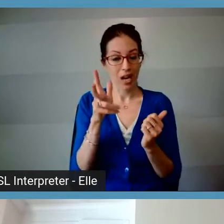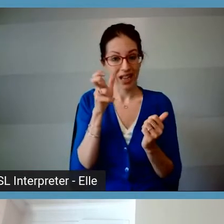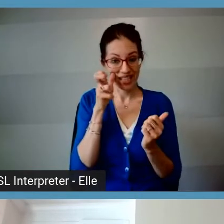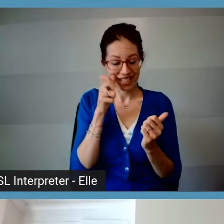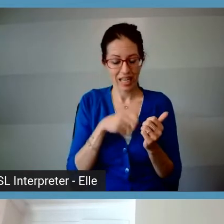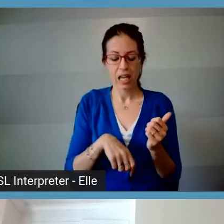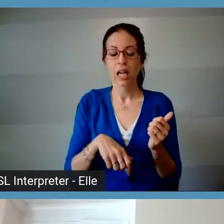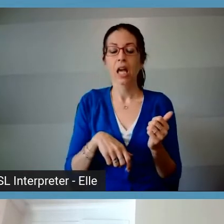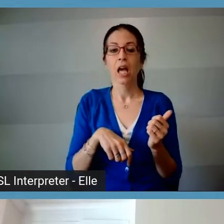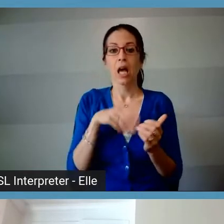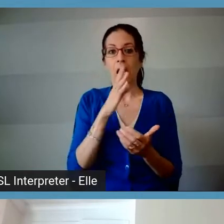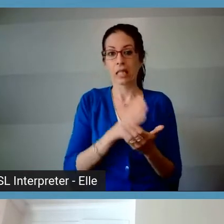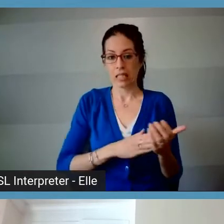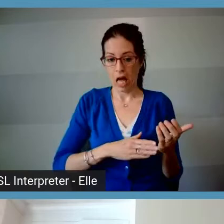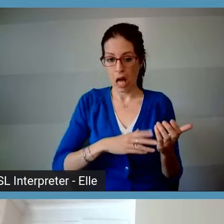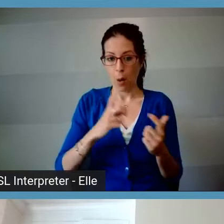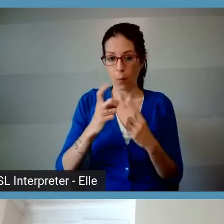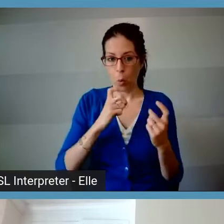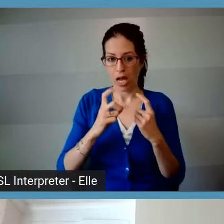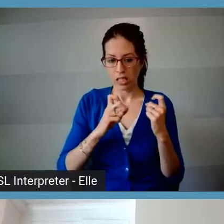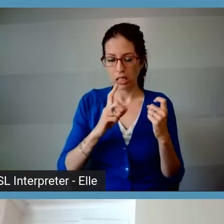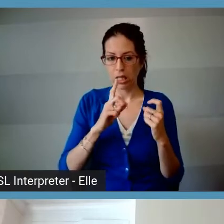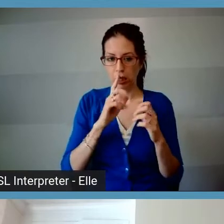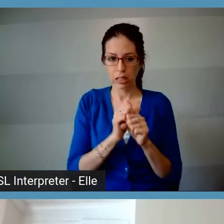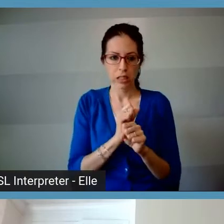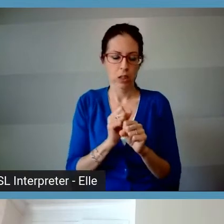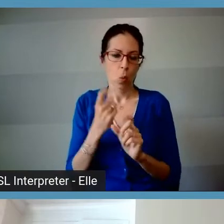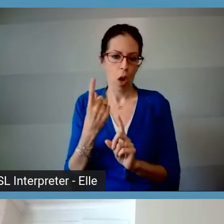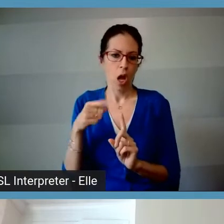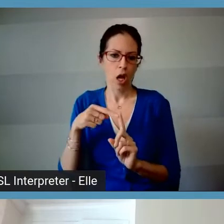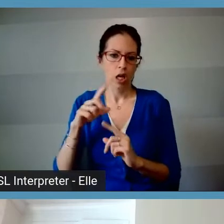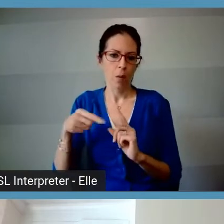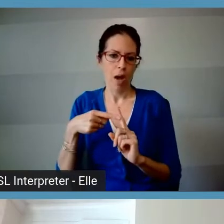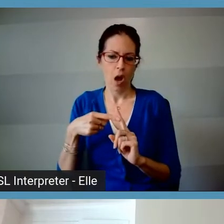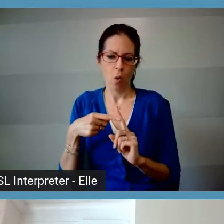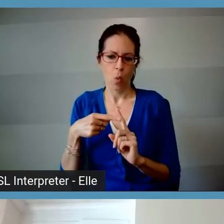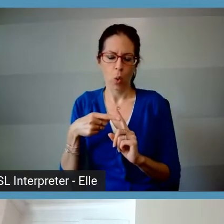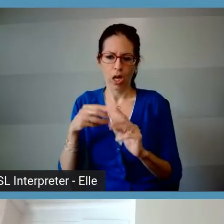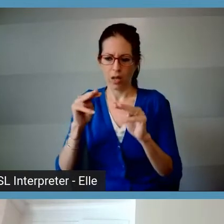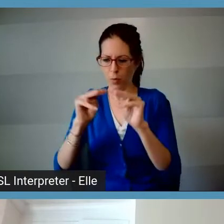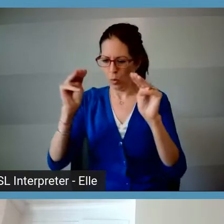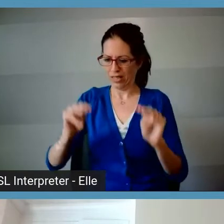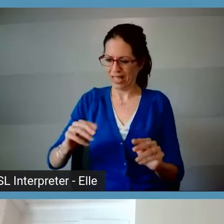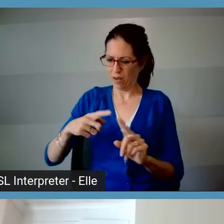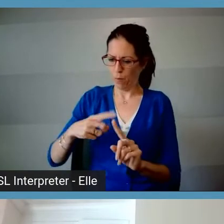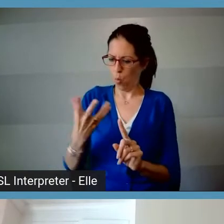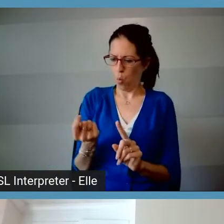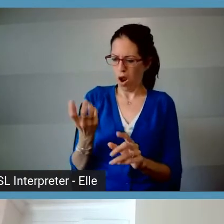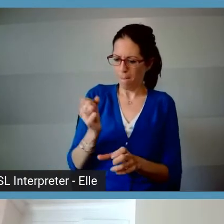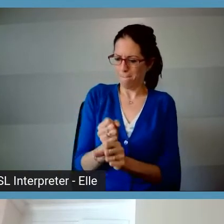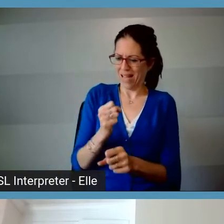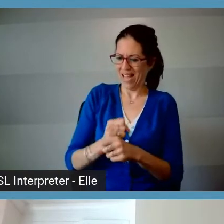Fran there was even one about what makes a museum and museum if it's all on the website?